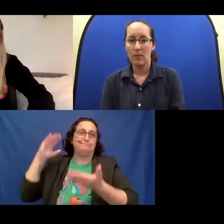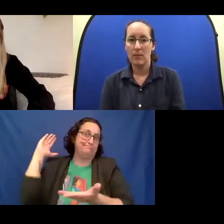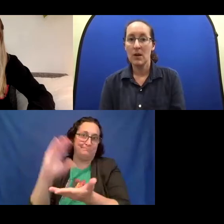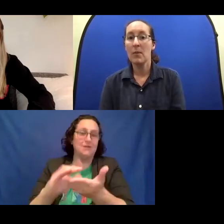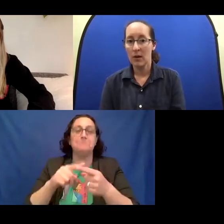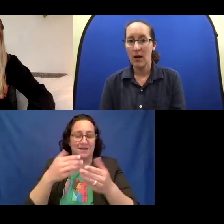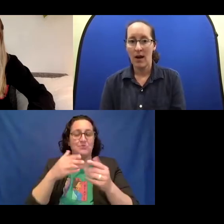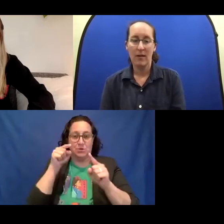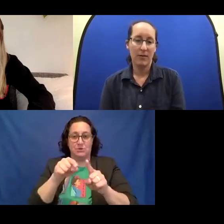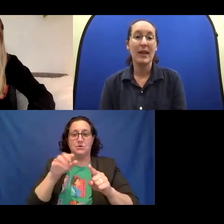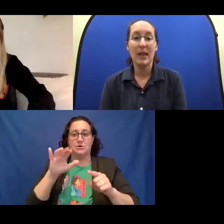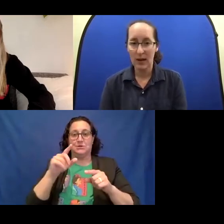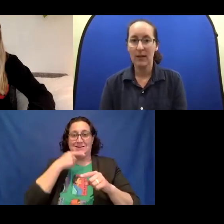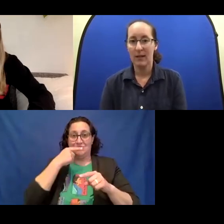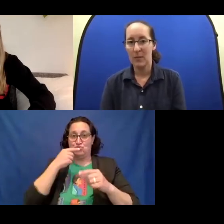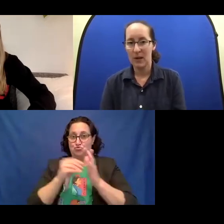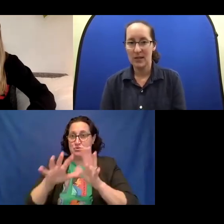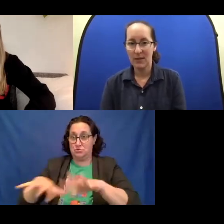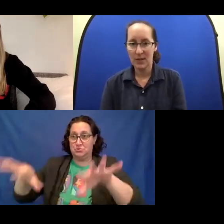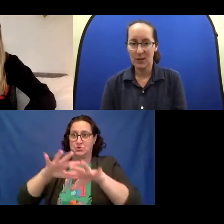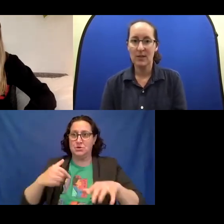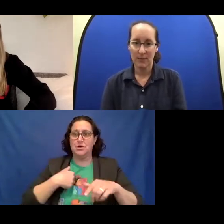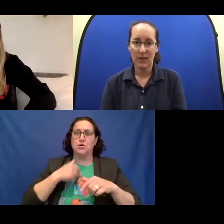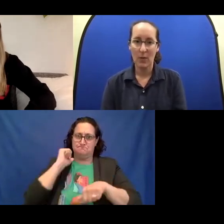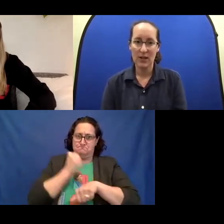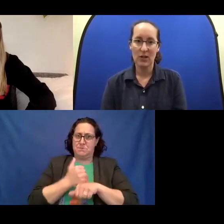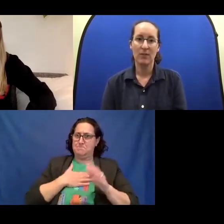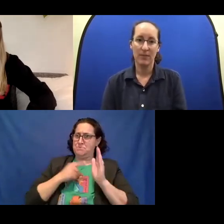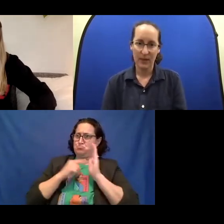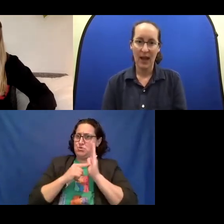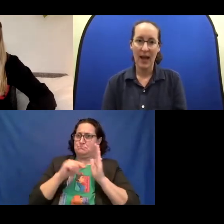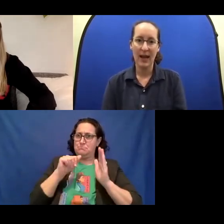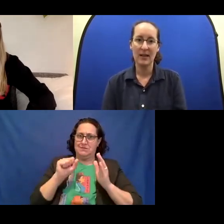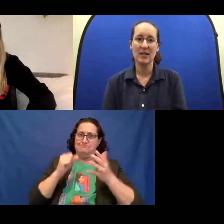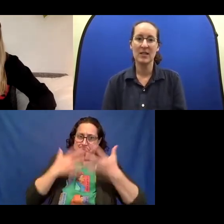number of hearing compared to Deaf students at Western, and so,